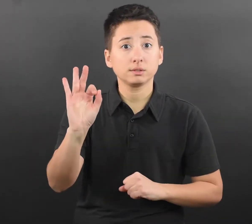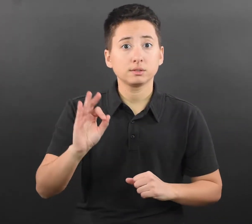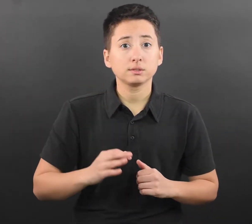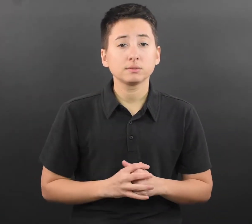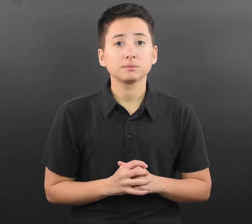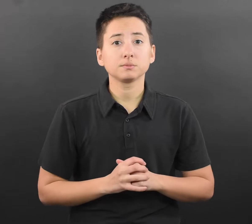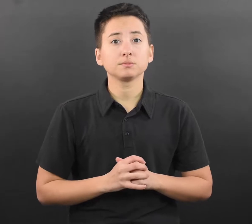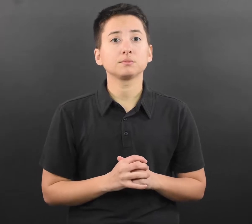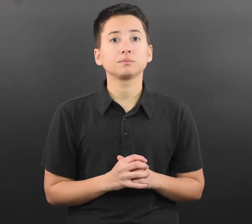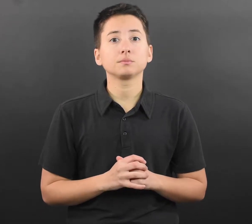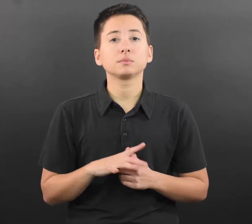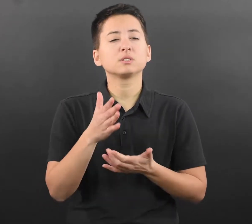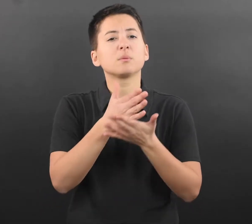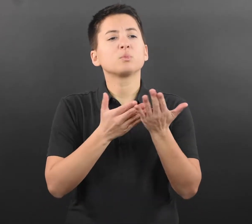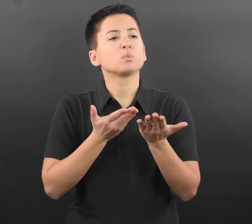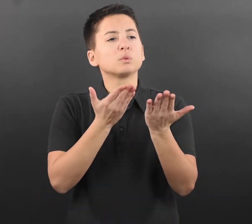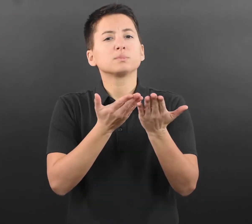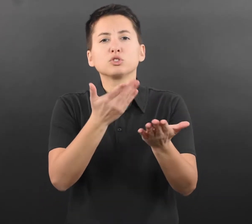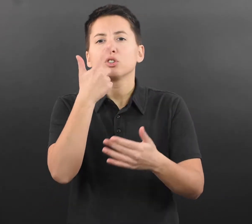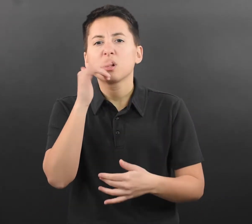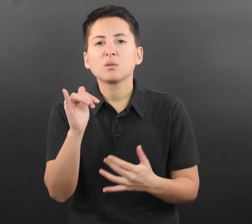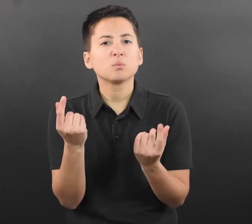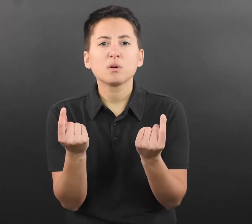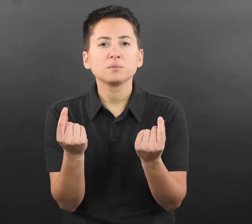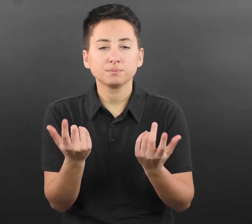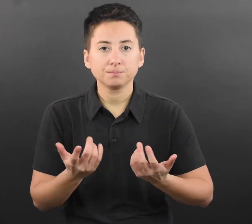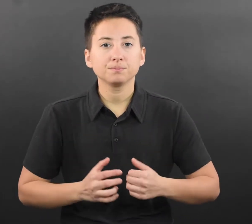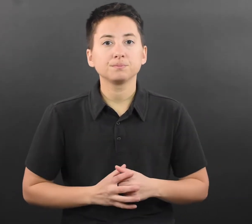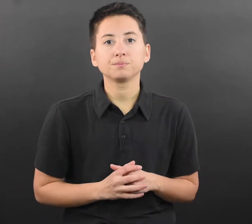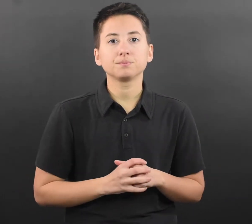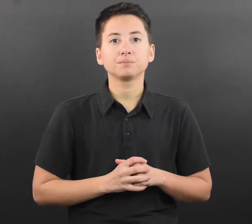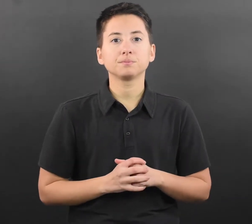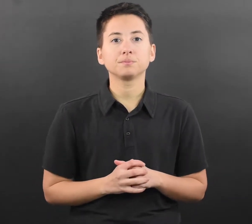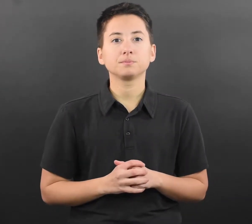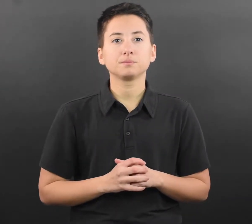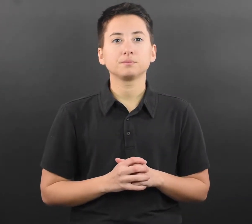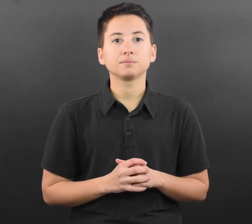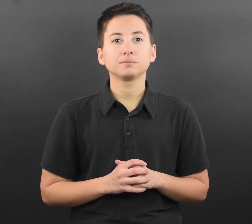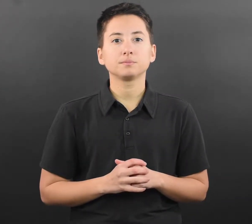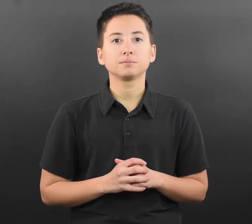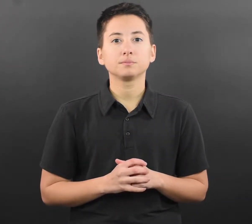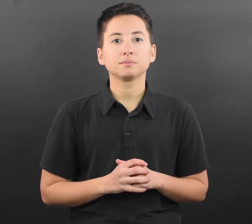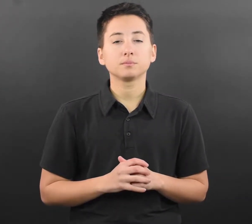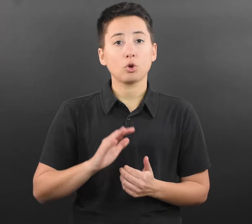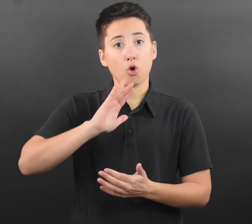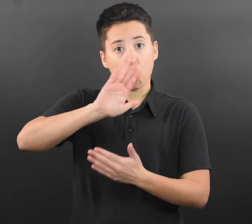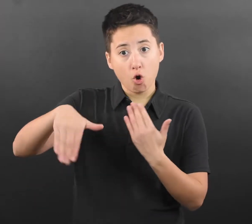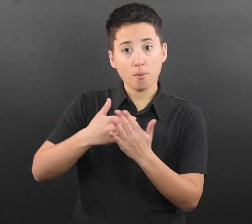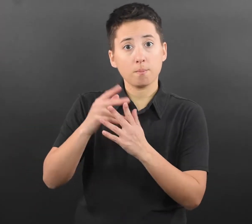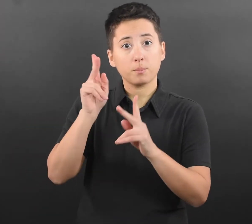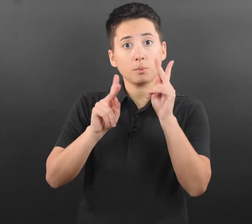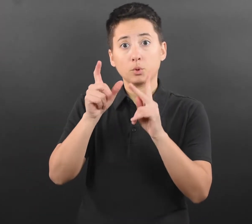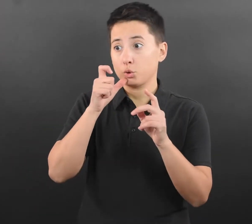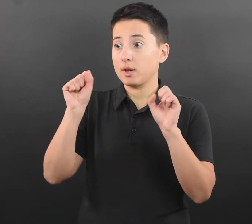• ▪ All people eligible for COVID-19 vaccination should get vaccinated.